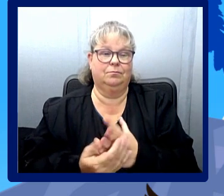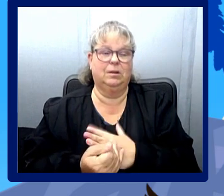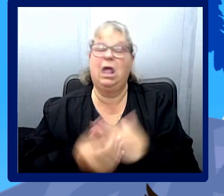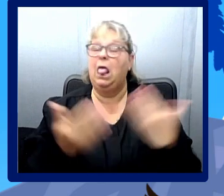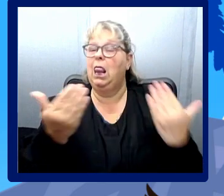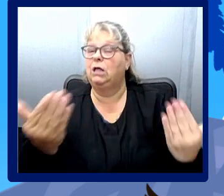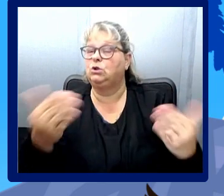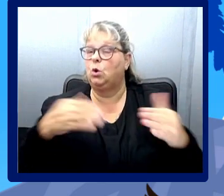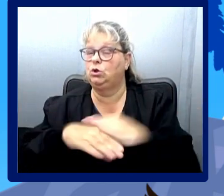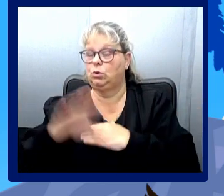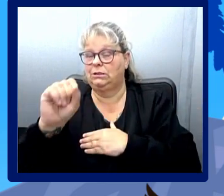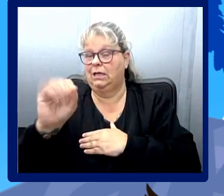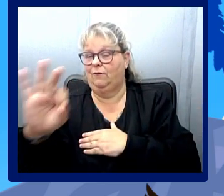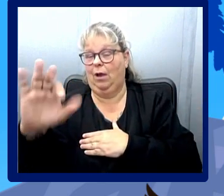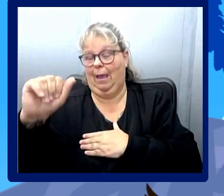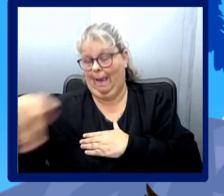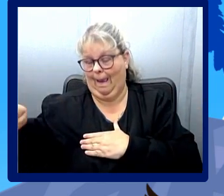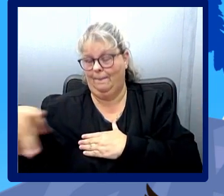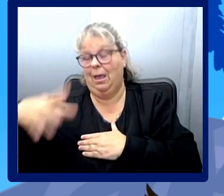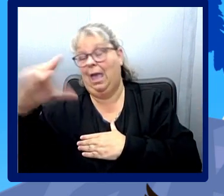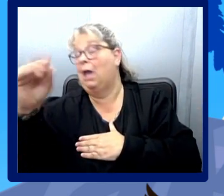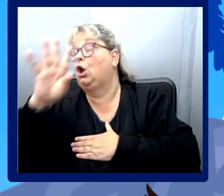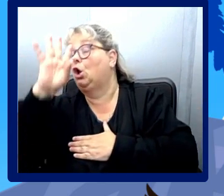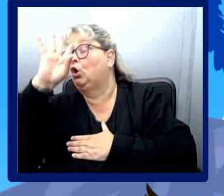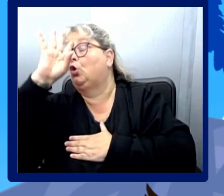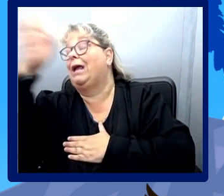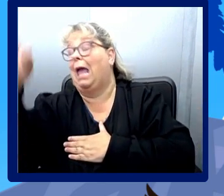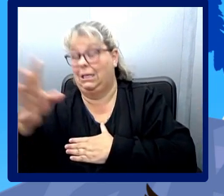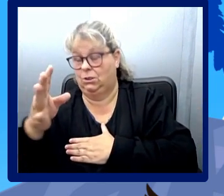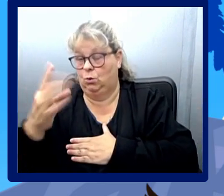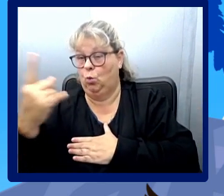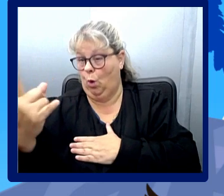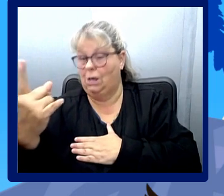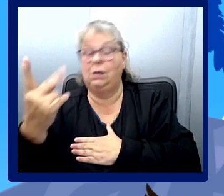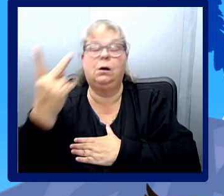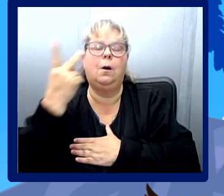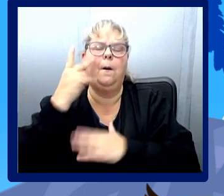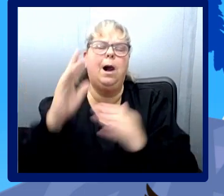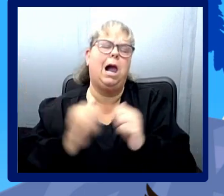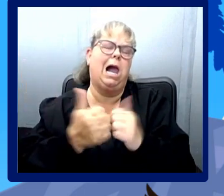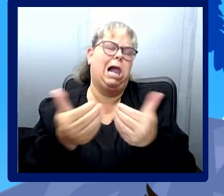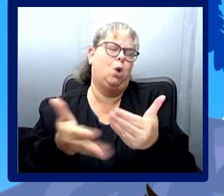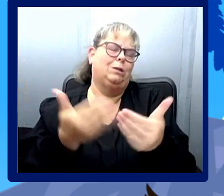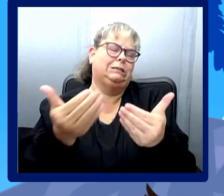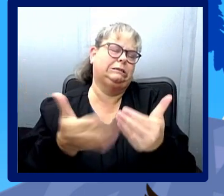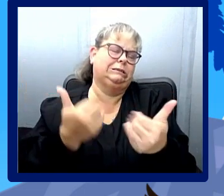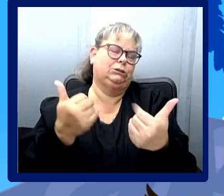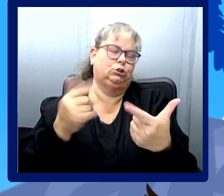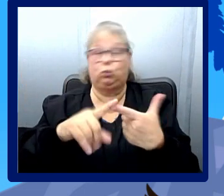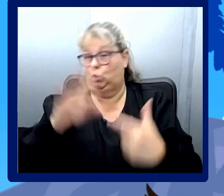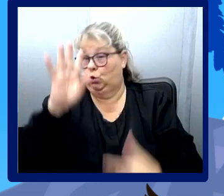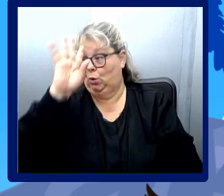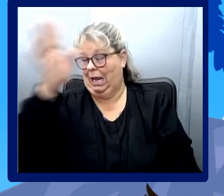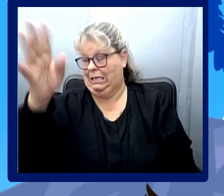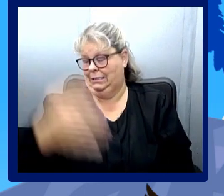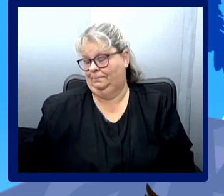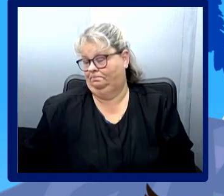Let's see, if you're normally in here, you would just click this 'new' button. I've already done that, and like I said,